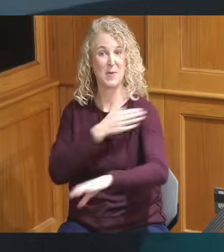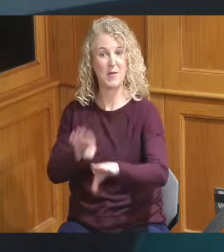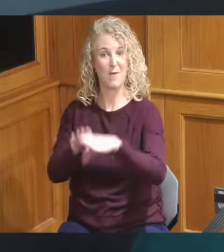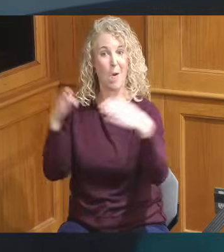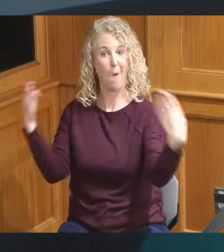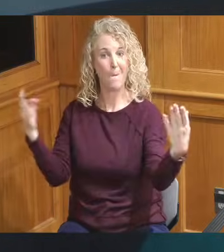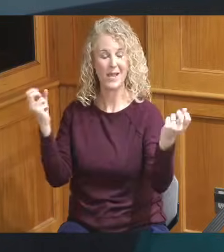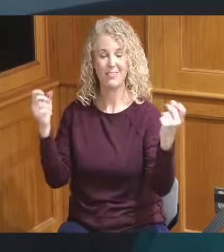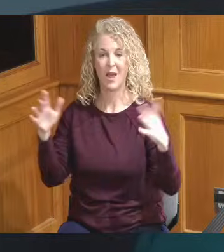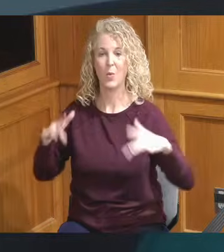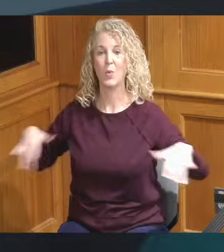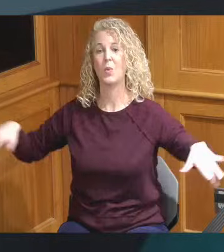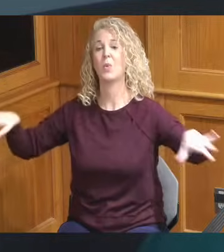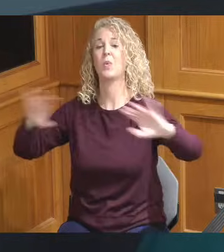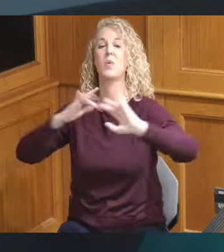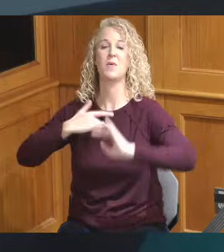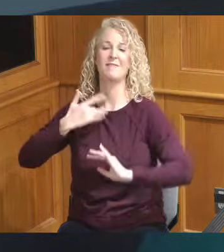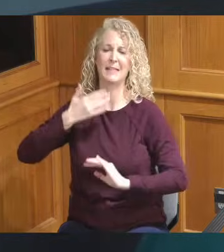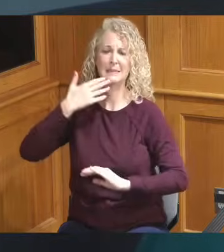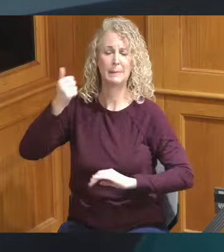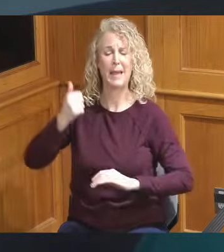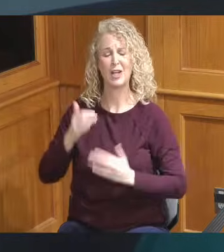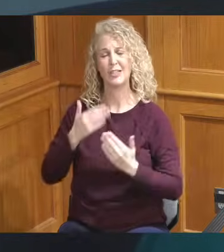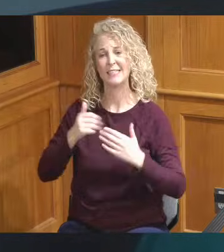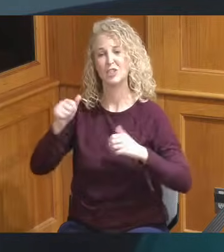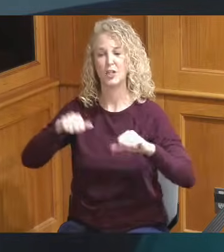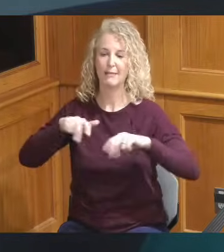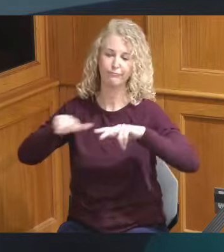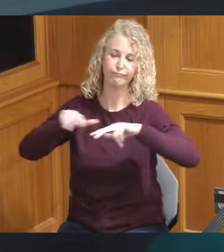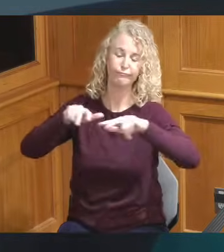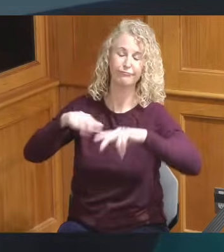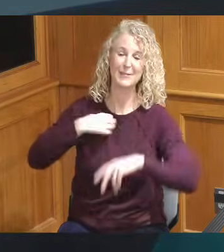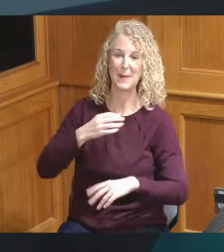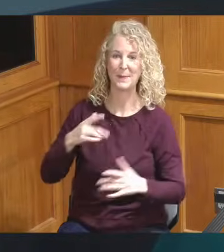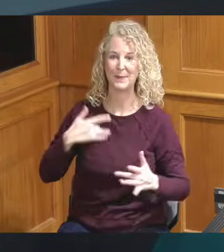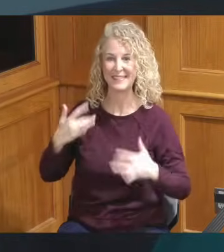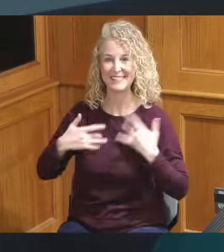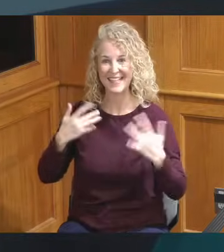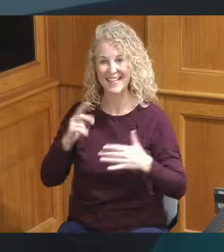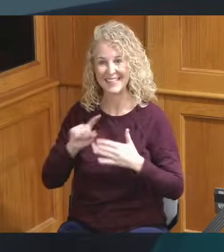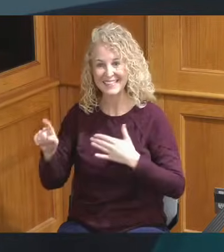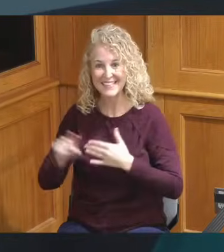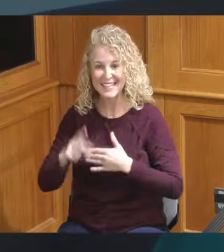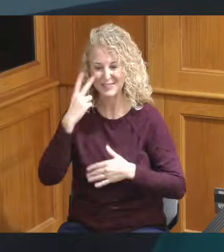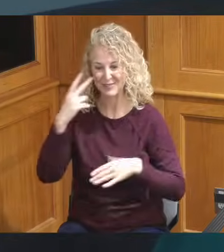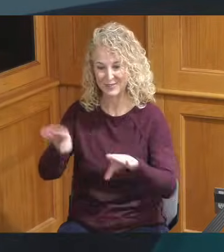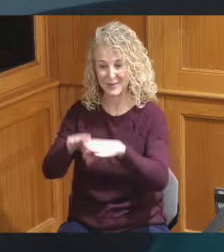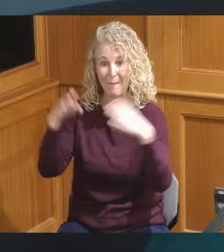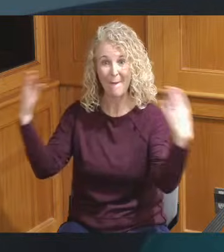of space over there. So, looking forward to the ribbon cutting and the opening at the,